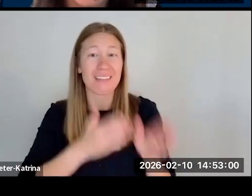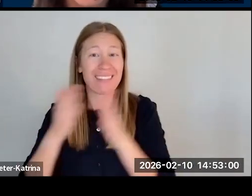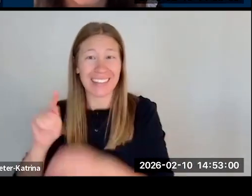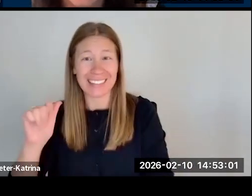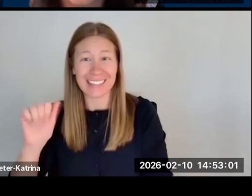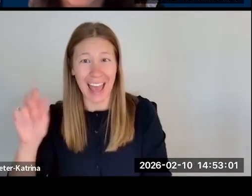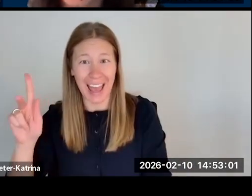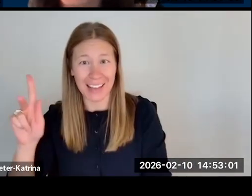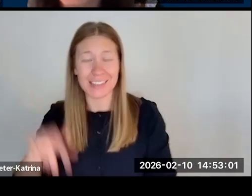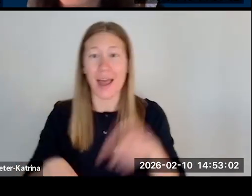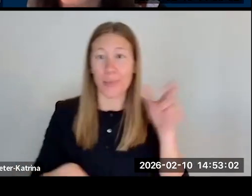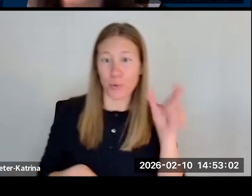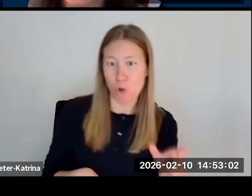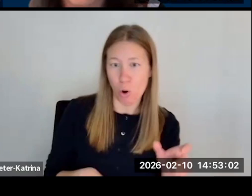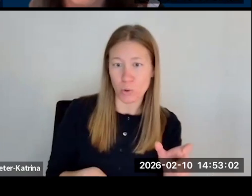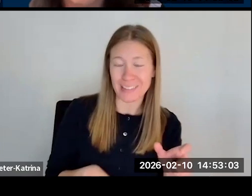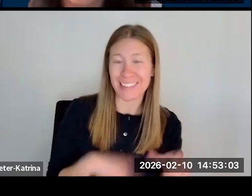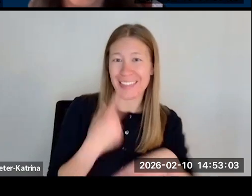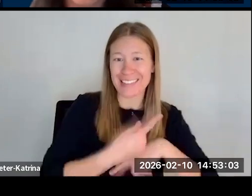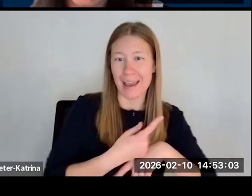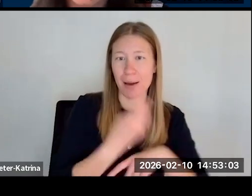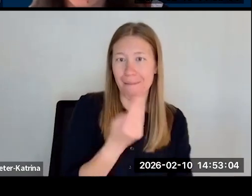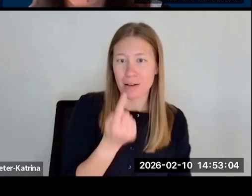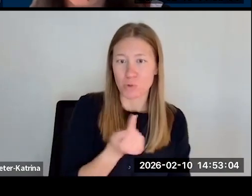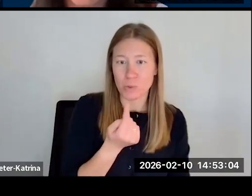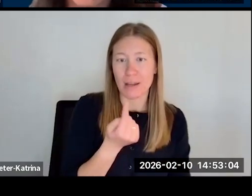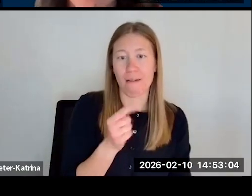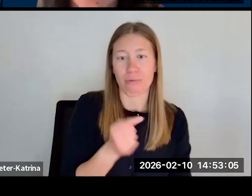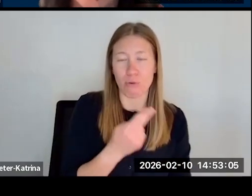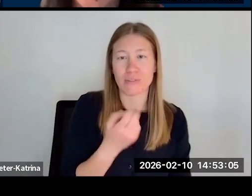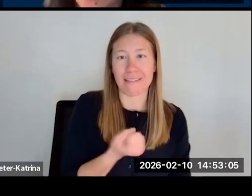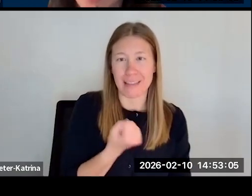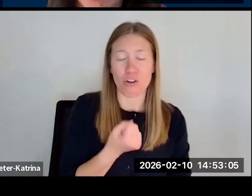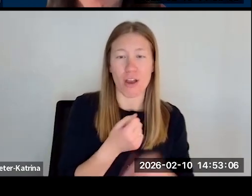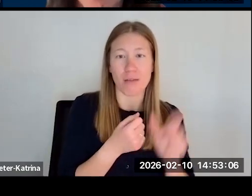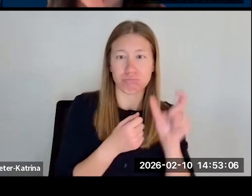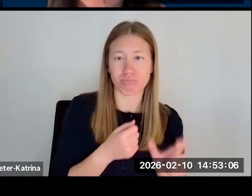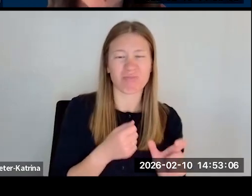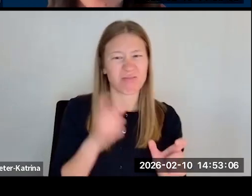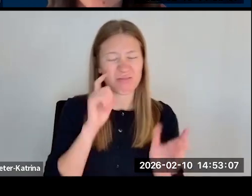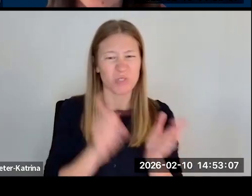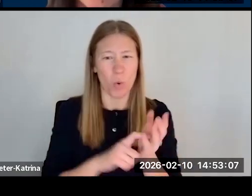Saturday are headers because they're bolded text and they have a blue color background